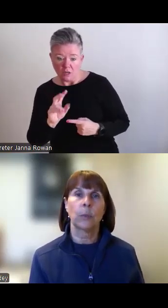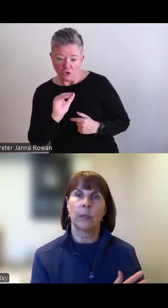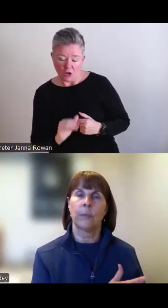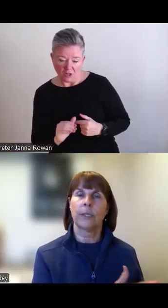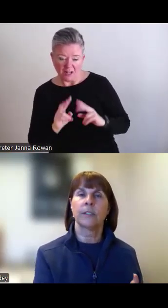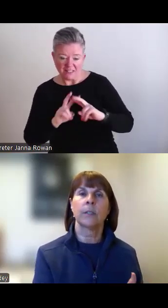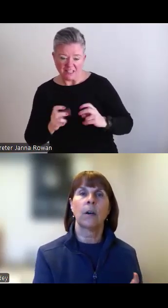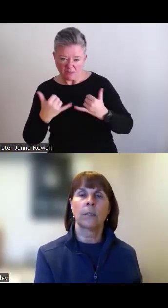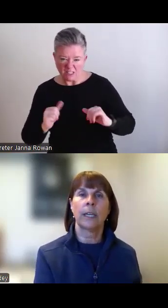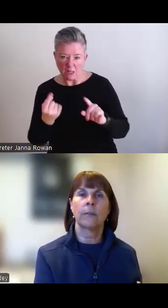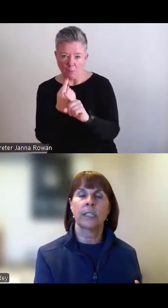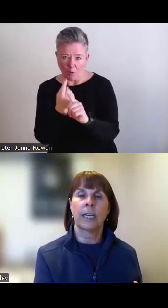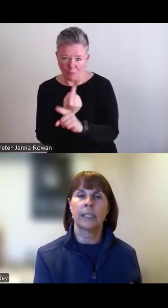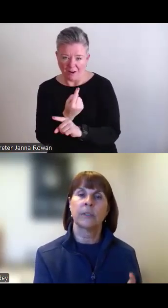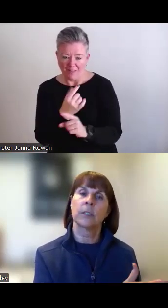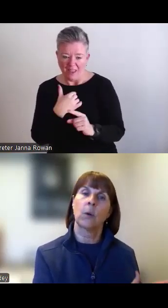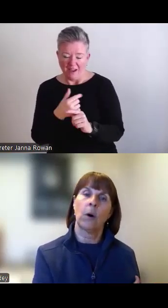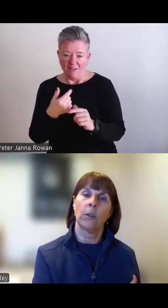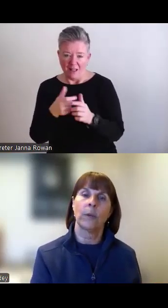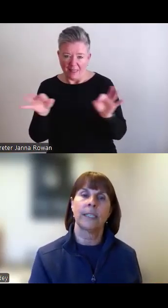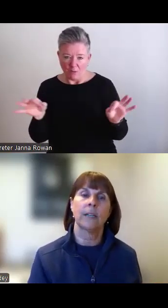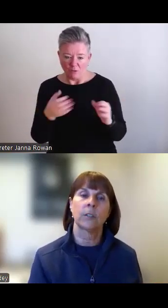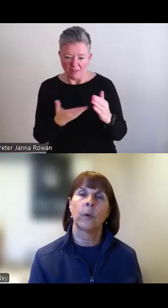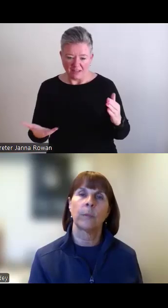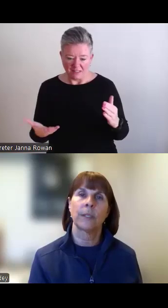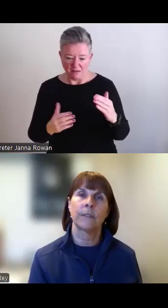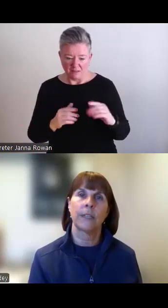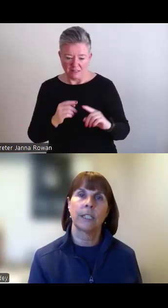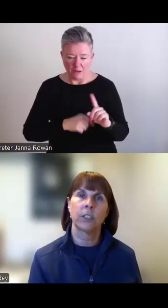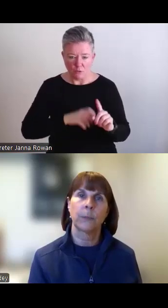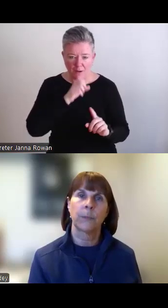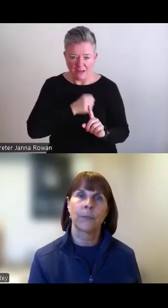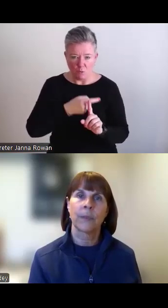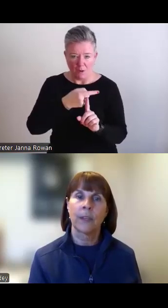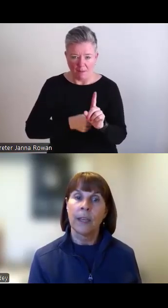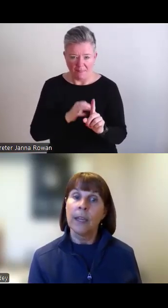appropriate because there are language items that go all the way down to one month of age.